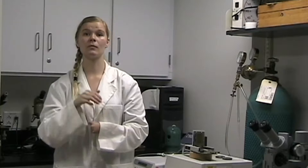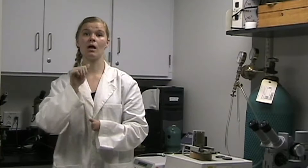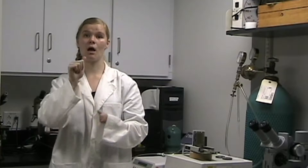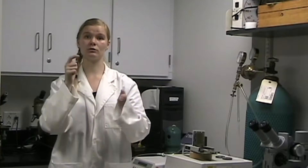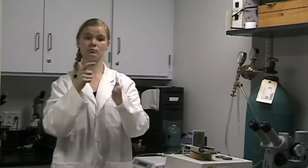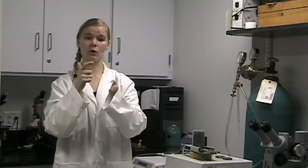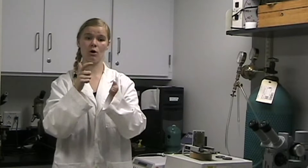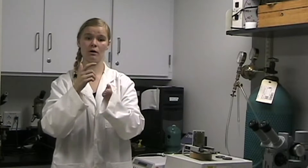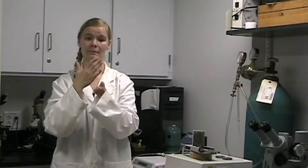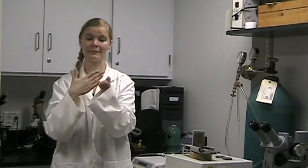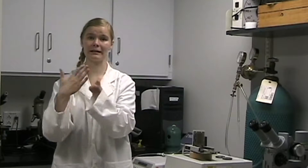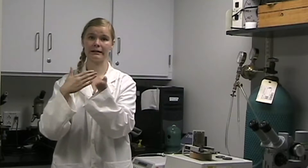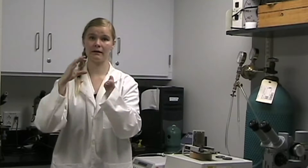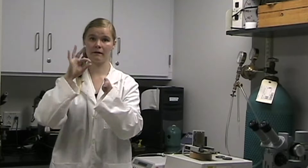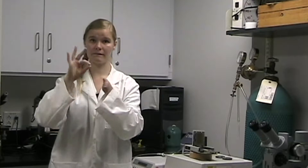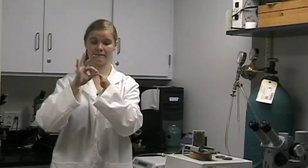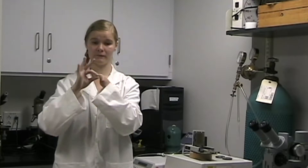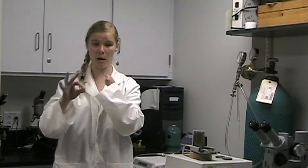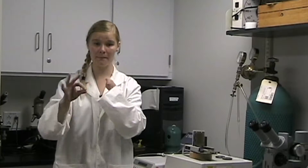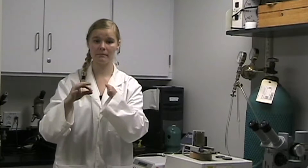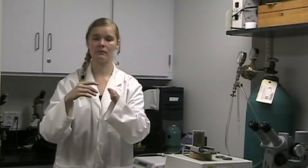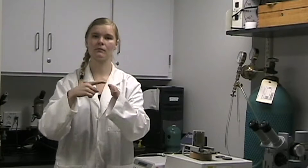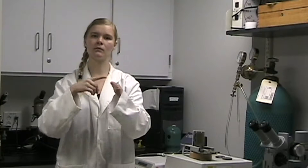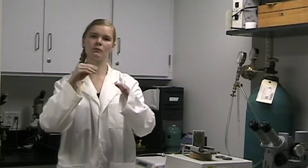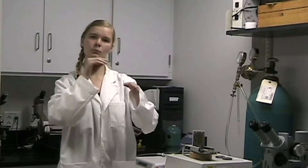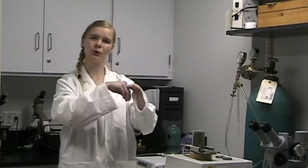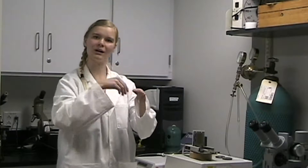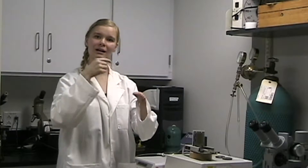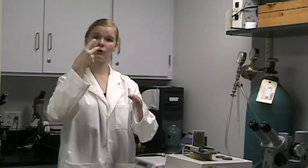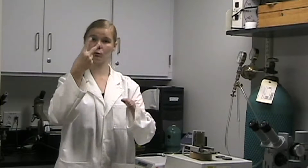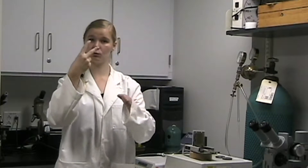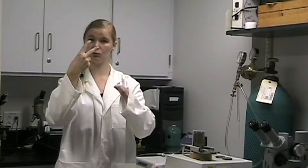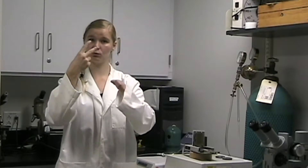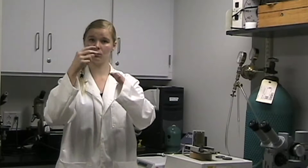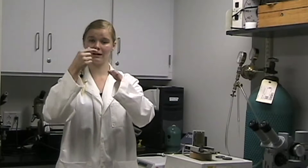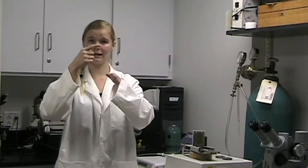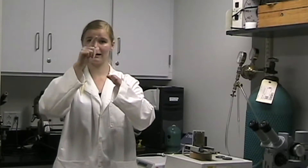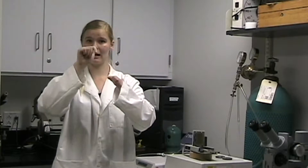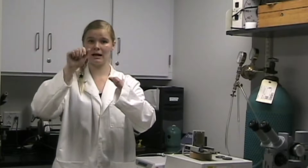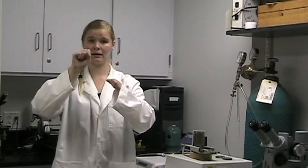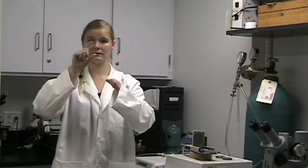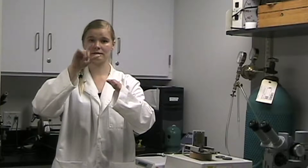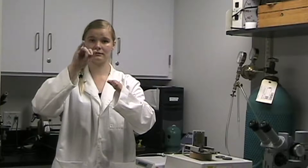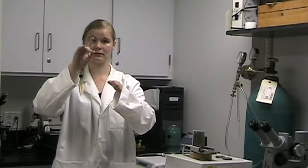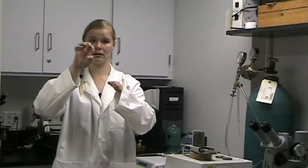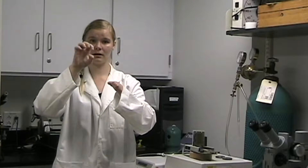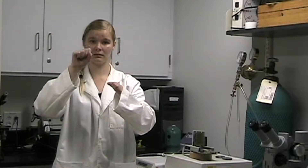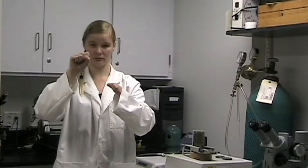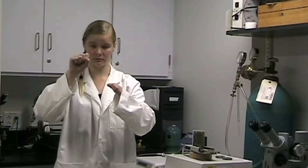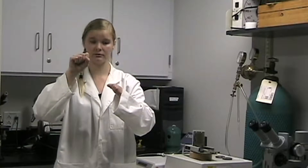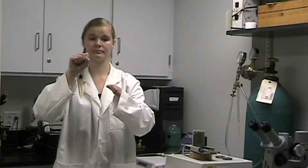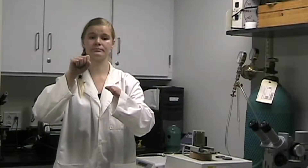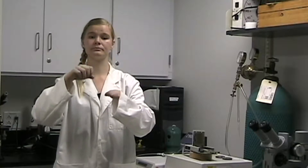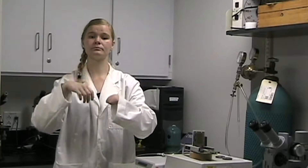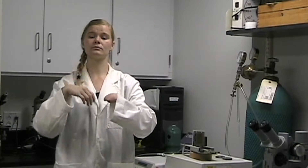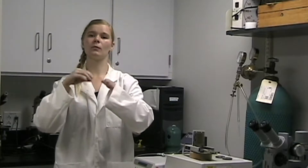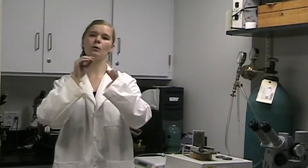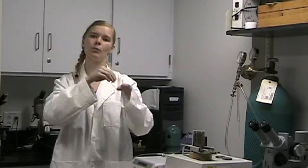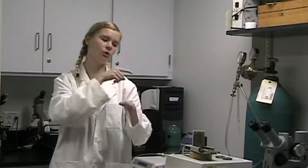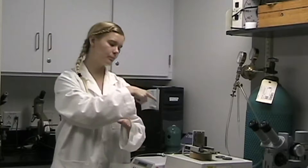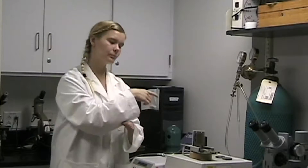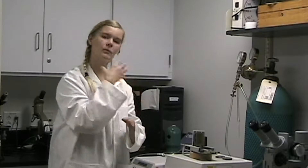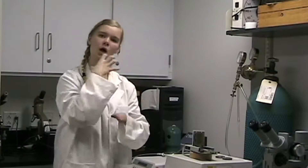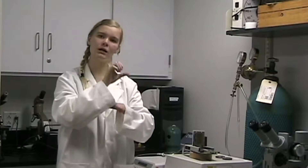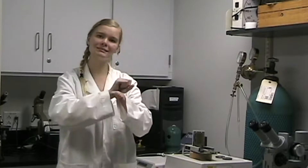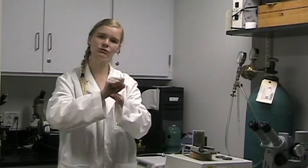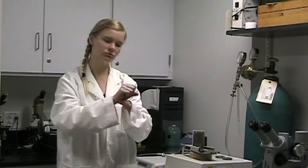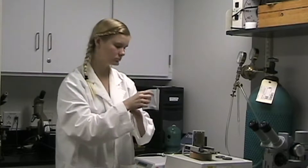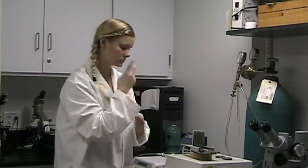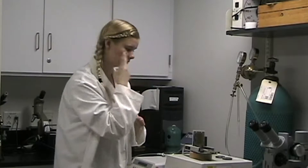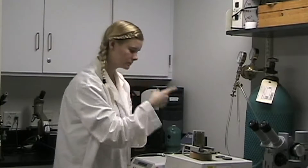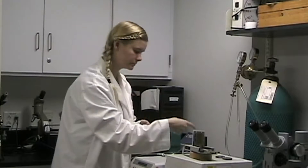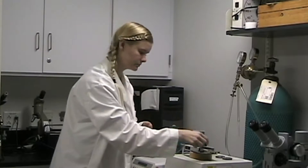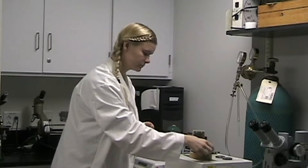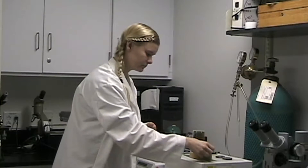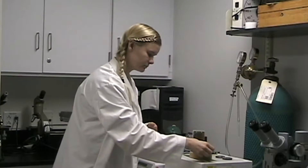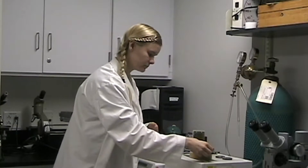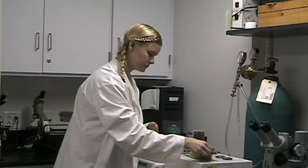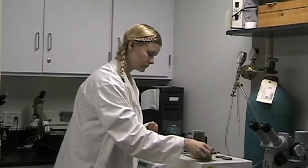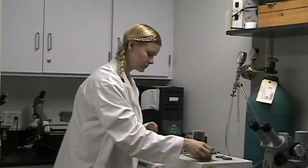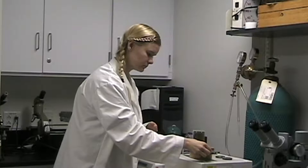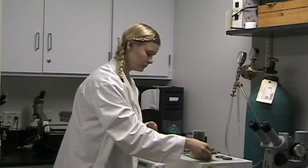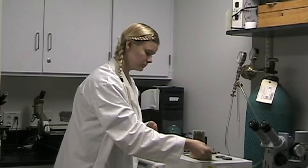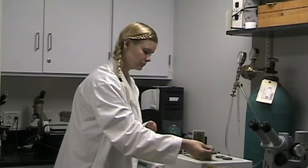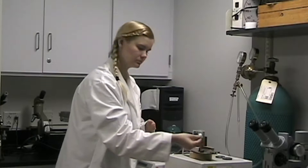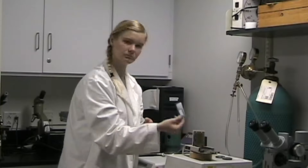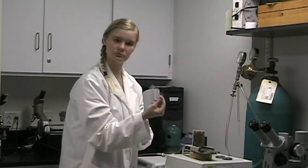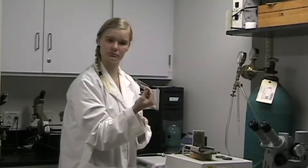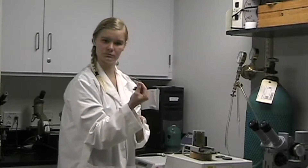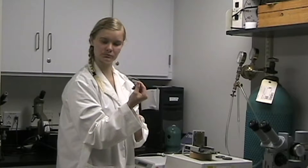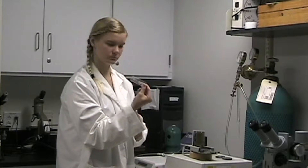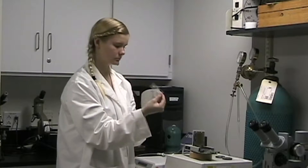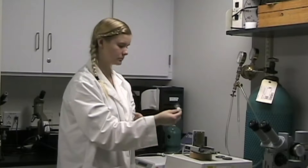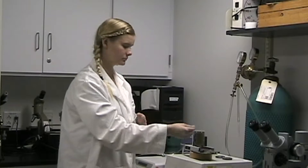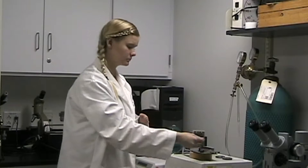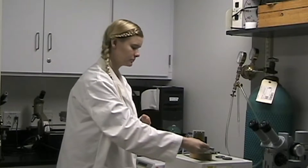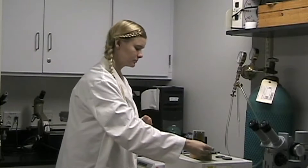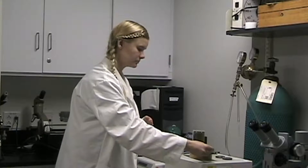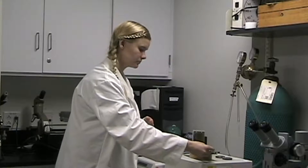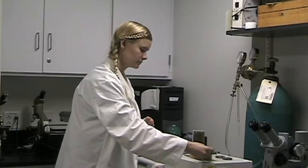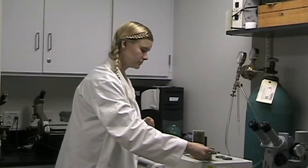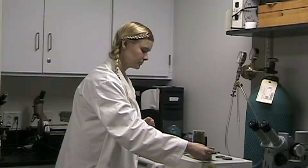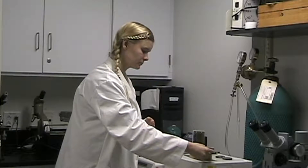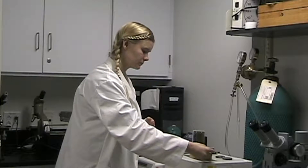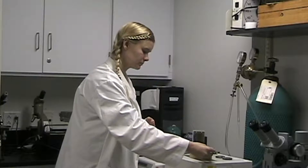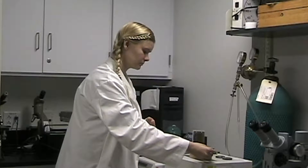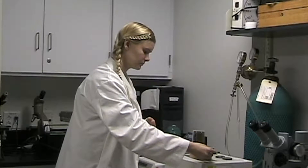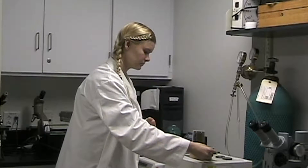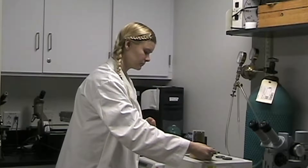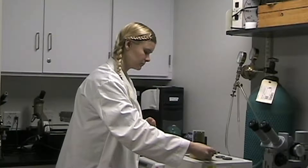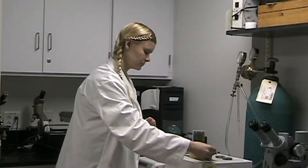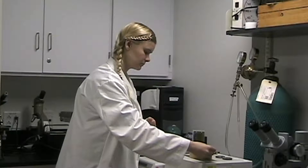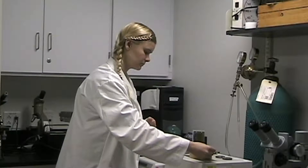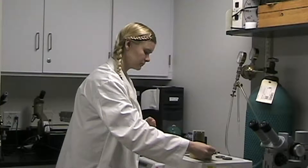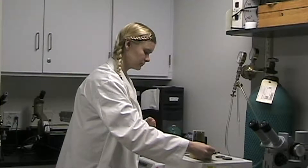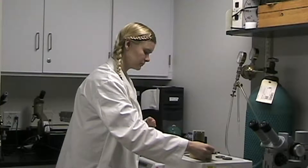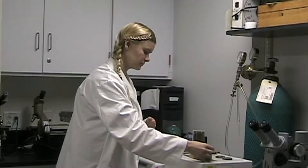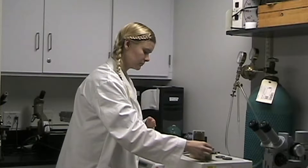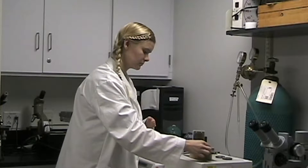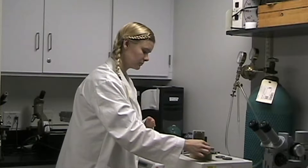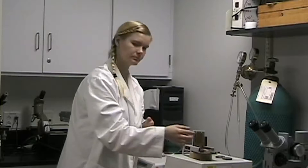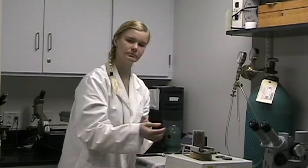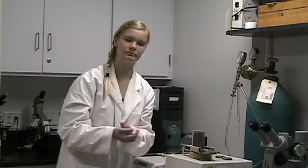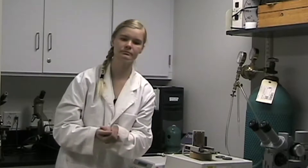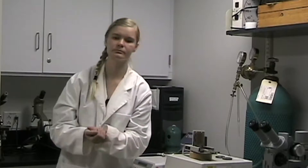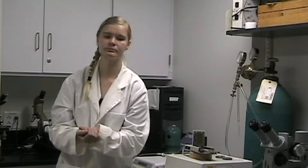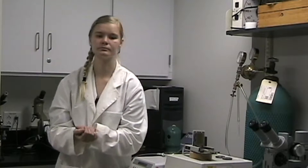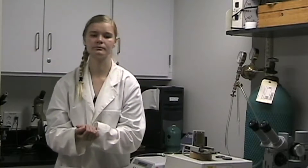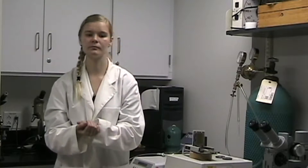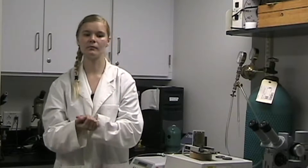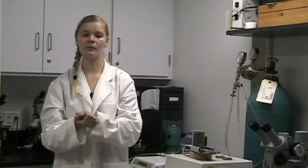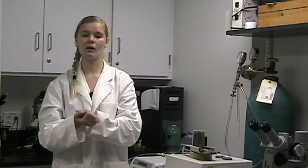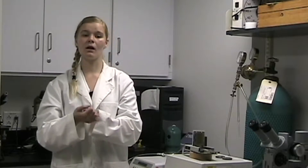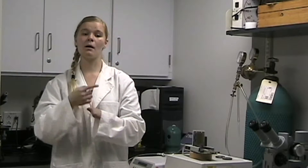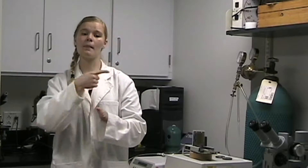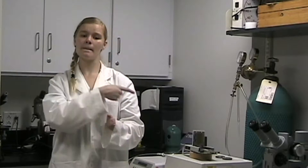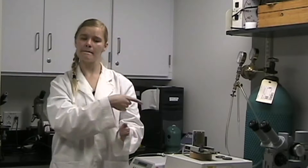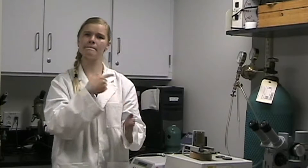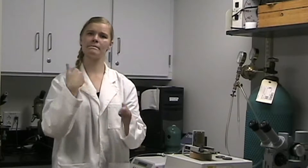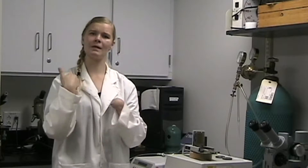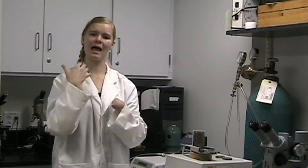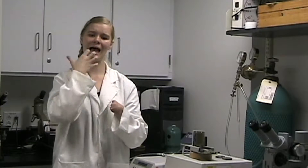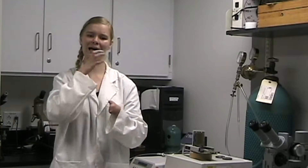A small piece of fiber is placed between two glass slides and is then put in the hot stage.